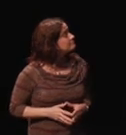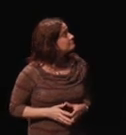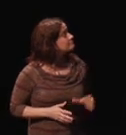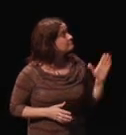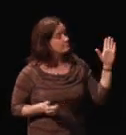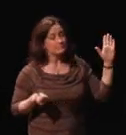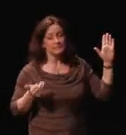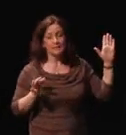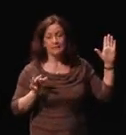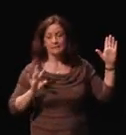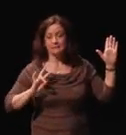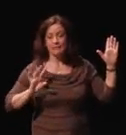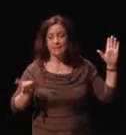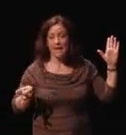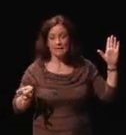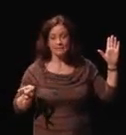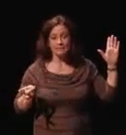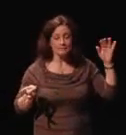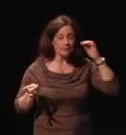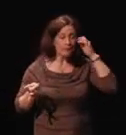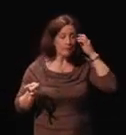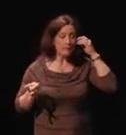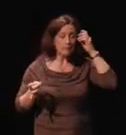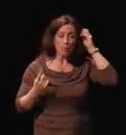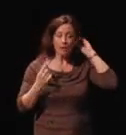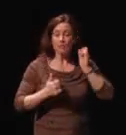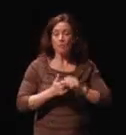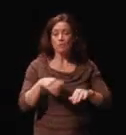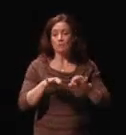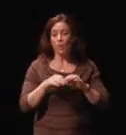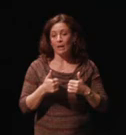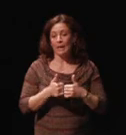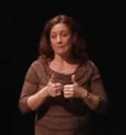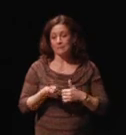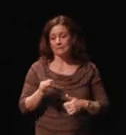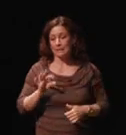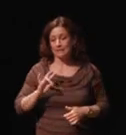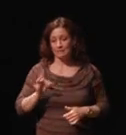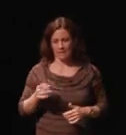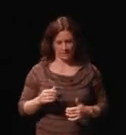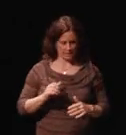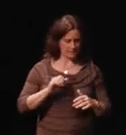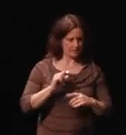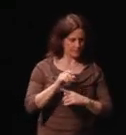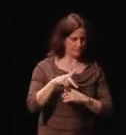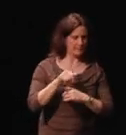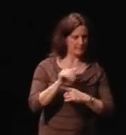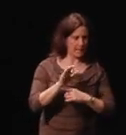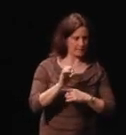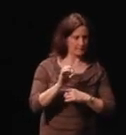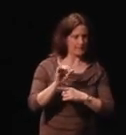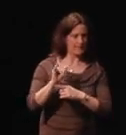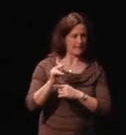1978, this is one of the most important games, Space Invaders, if not the most important